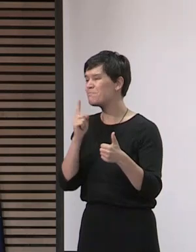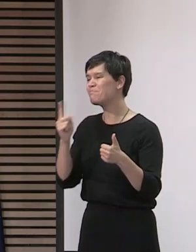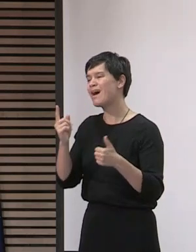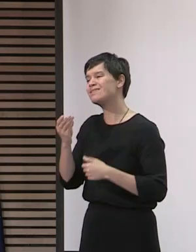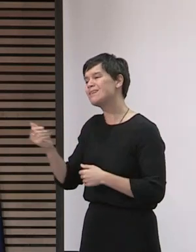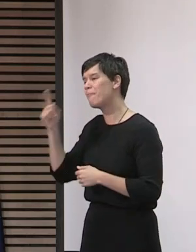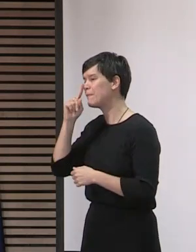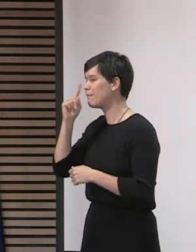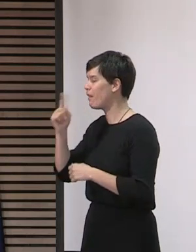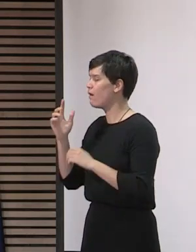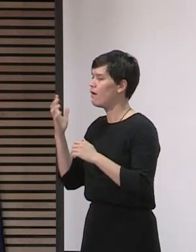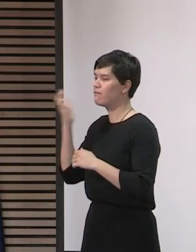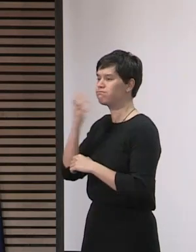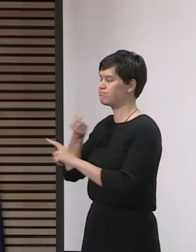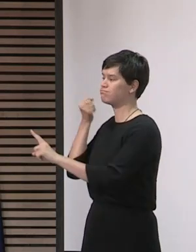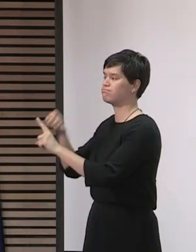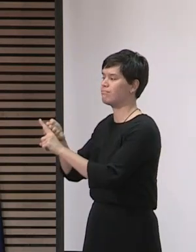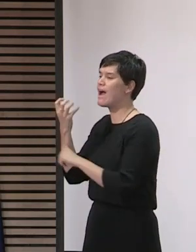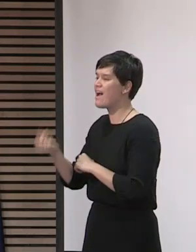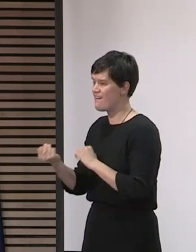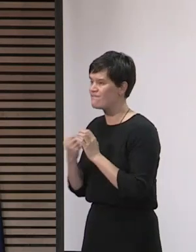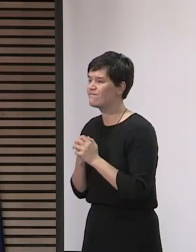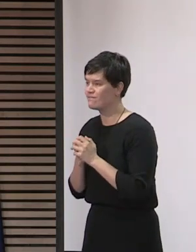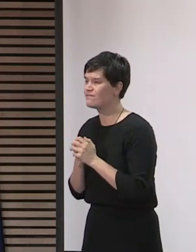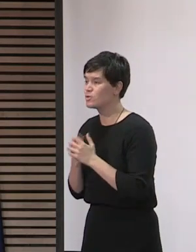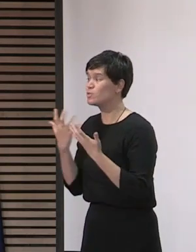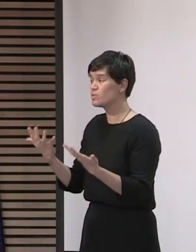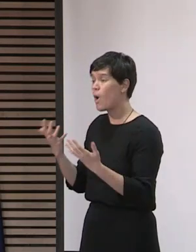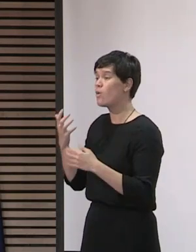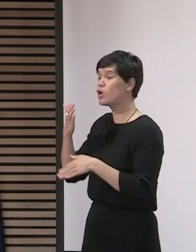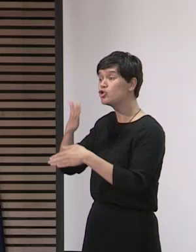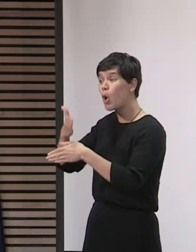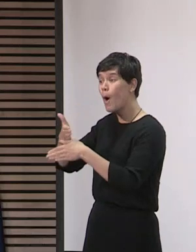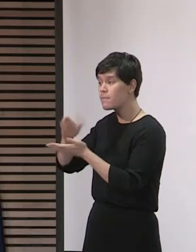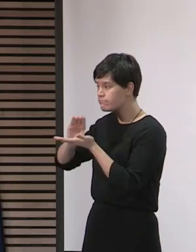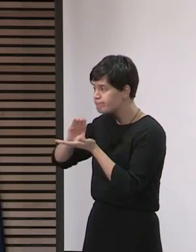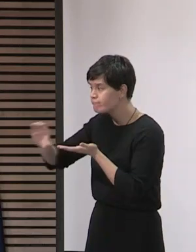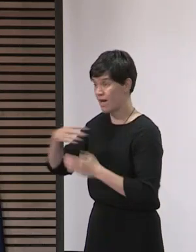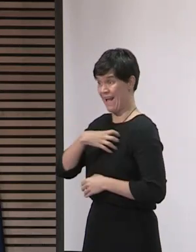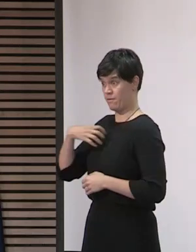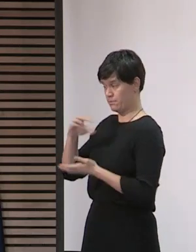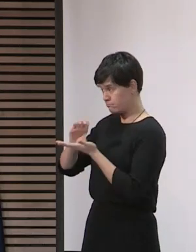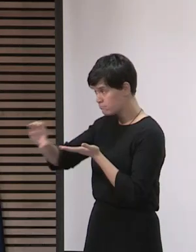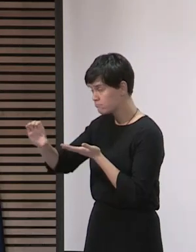continue to be tough times to come for many. Protecting New Zealanders from the economic hit of the virus is our